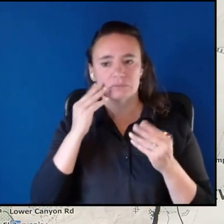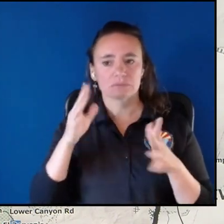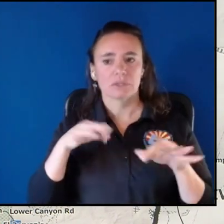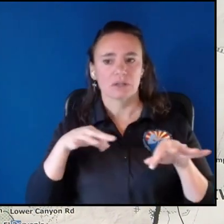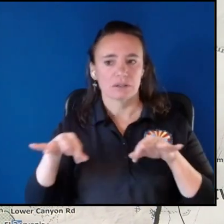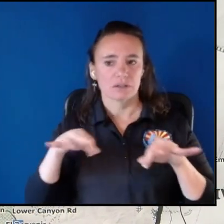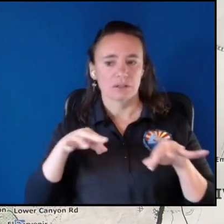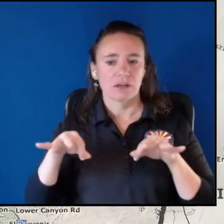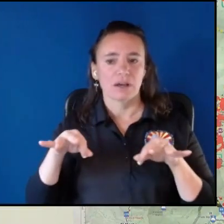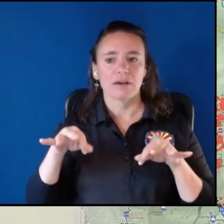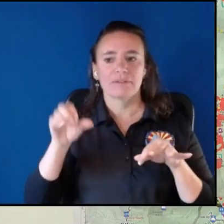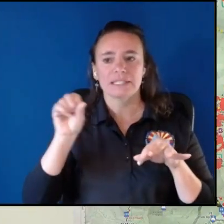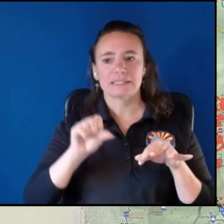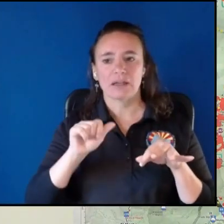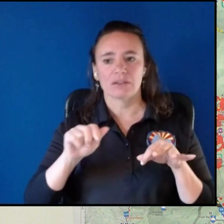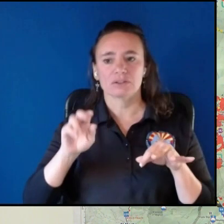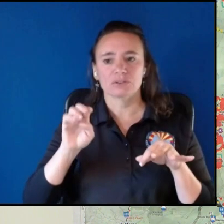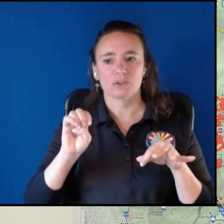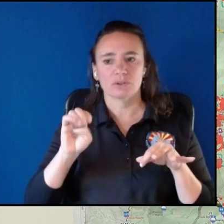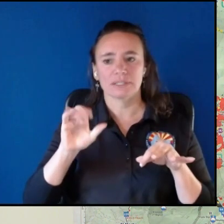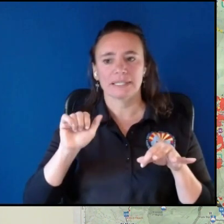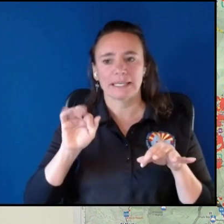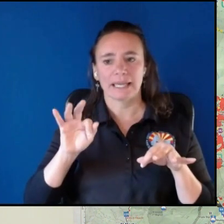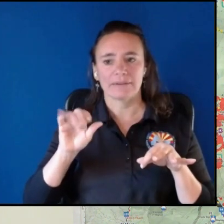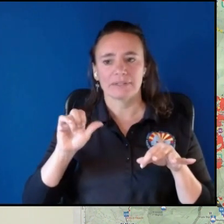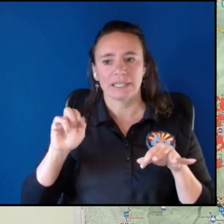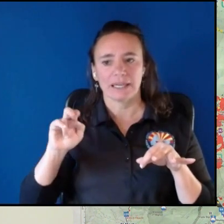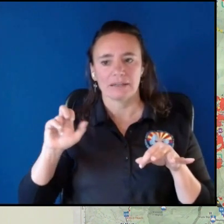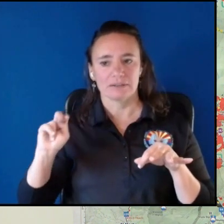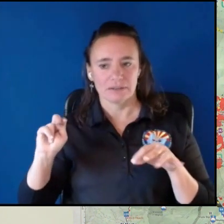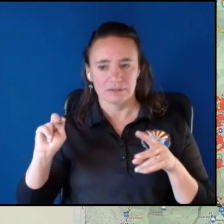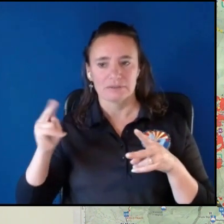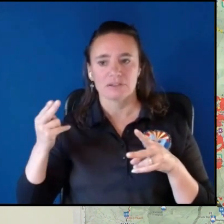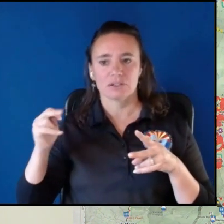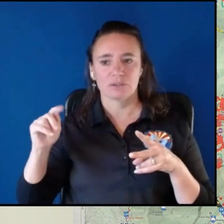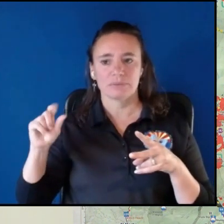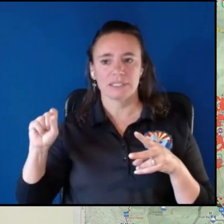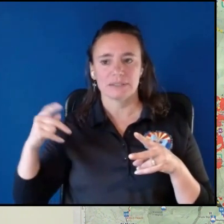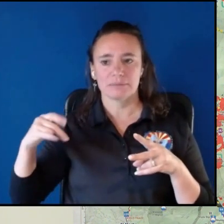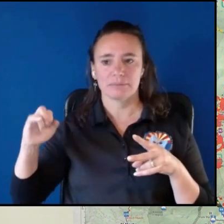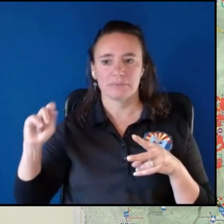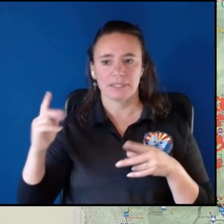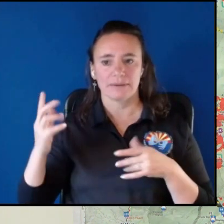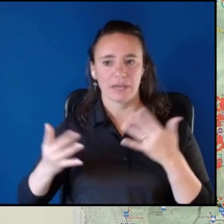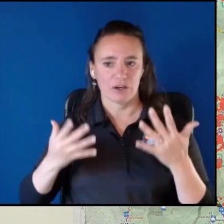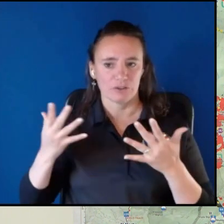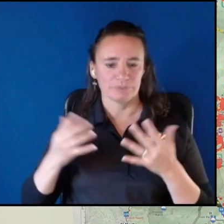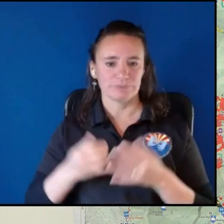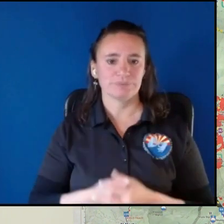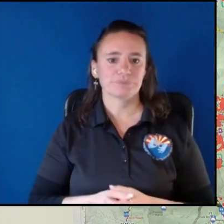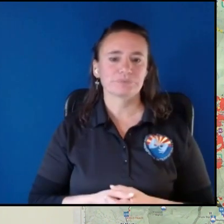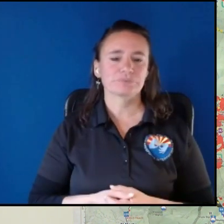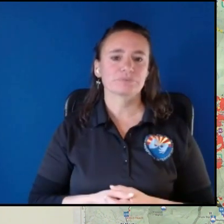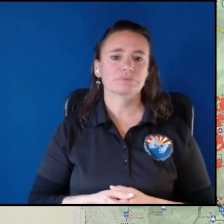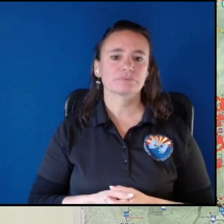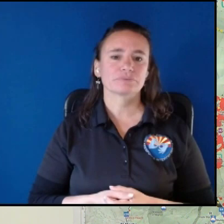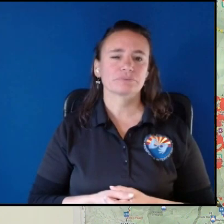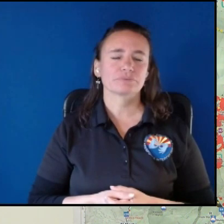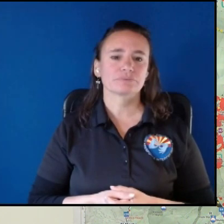Hermits Peak Fire. So, starting out, we have a repair group